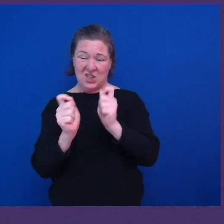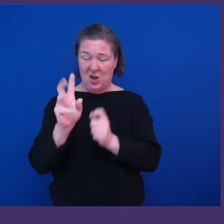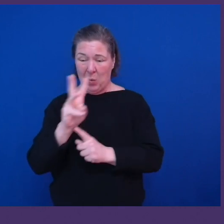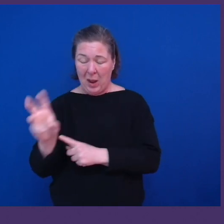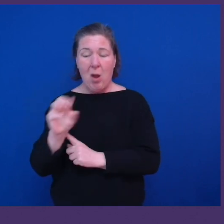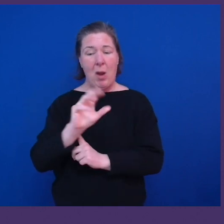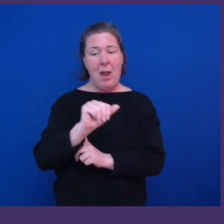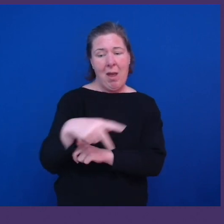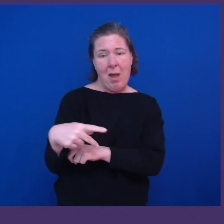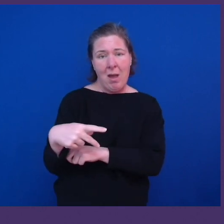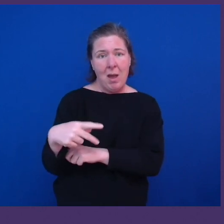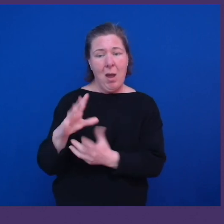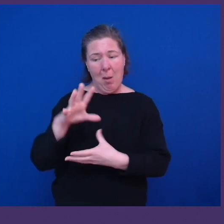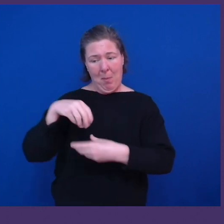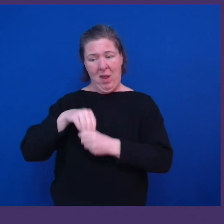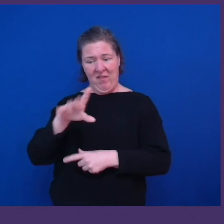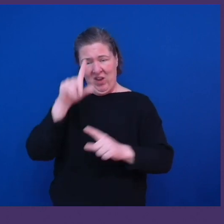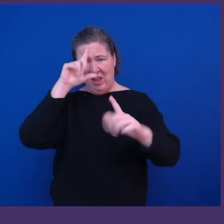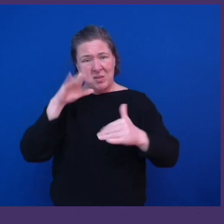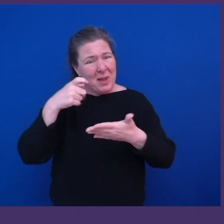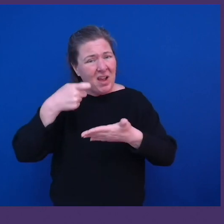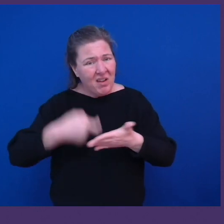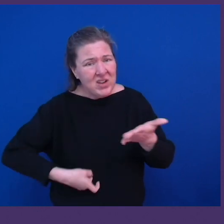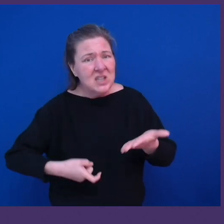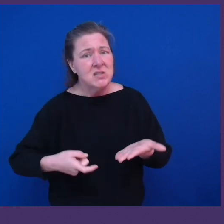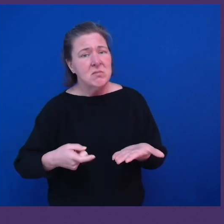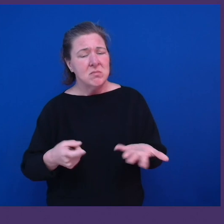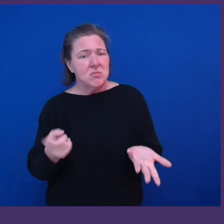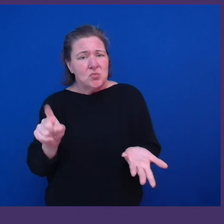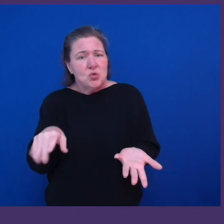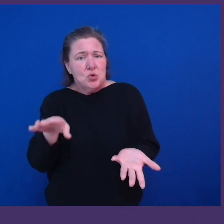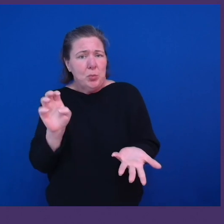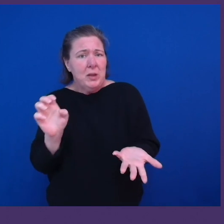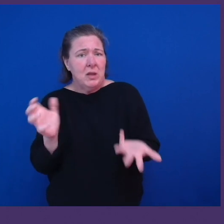a part of your expected cost should be WCAG compliance